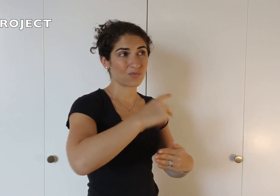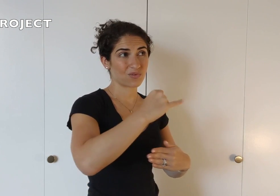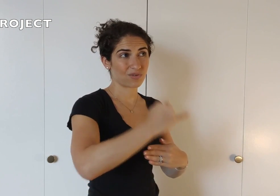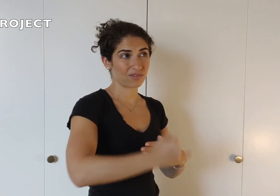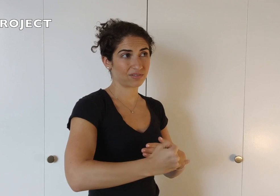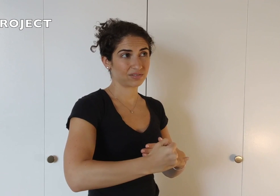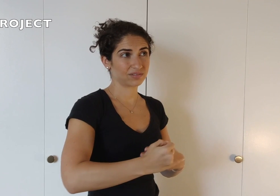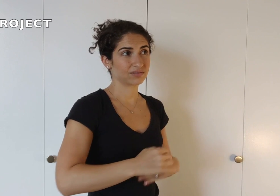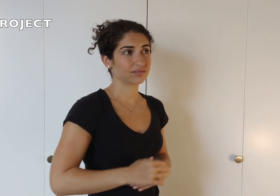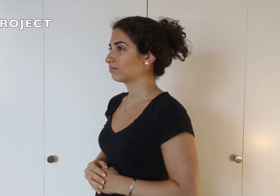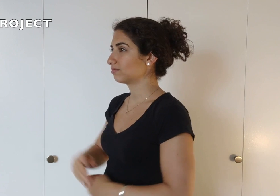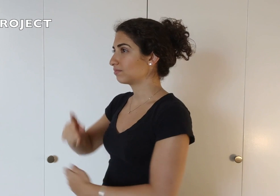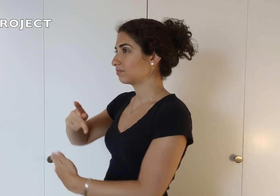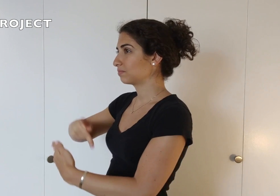PROJECT